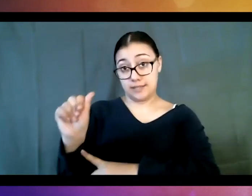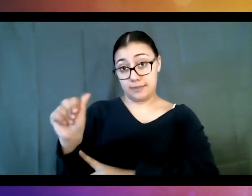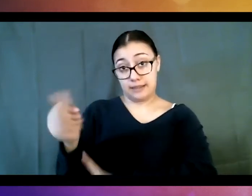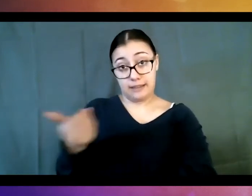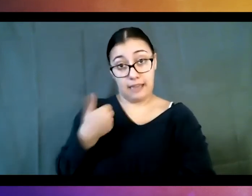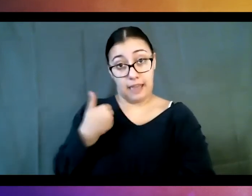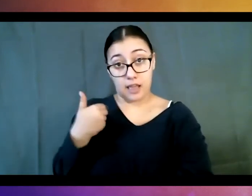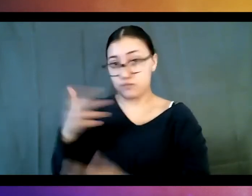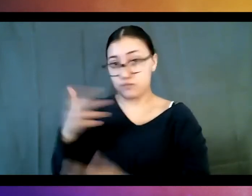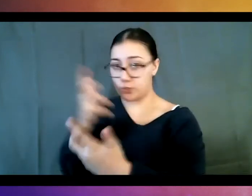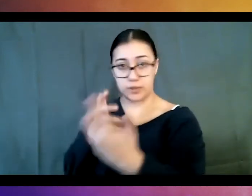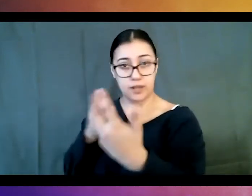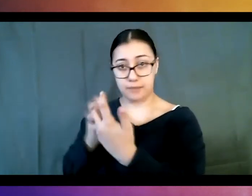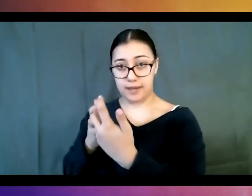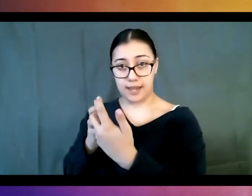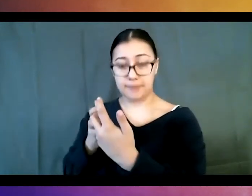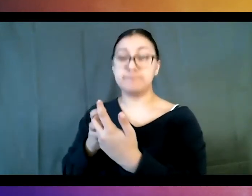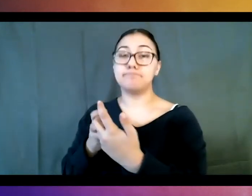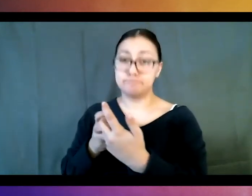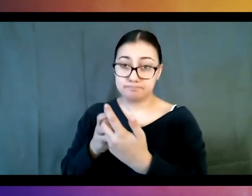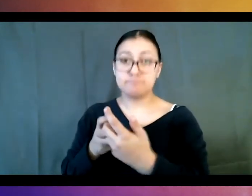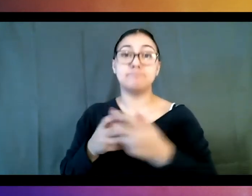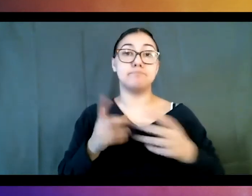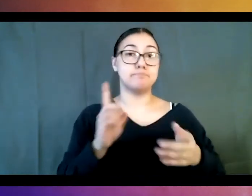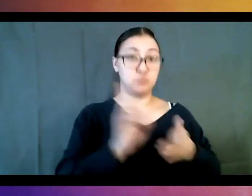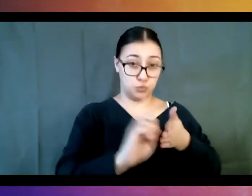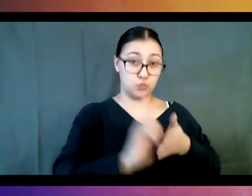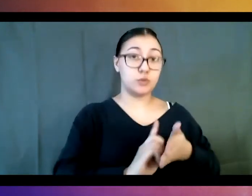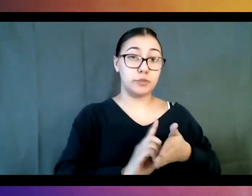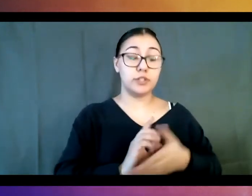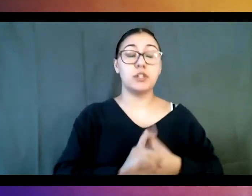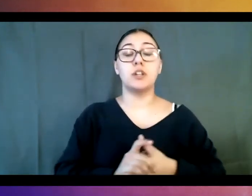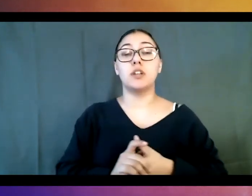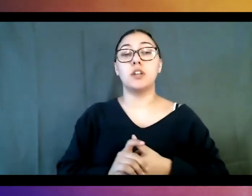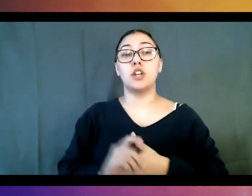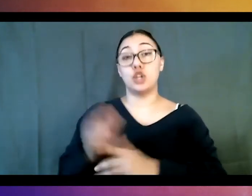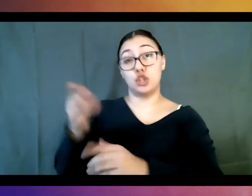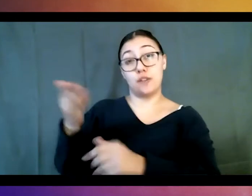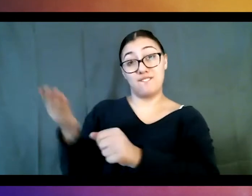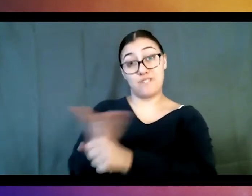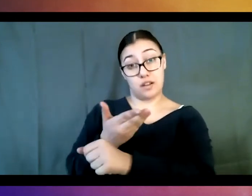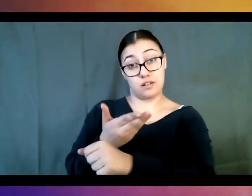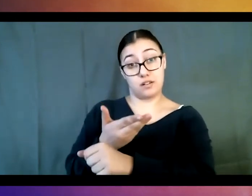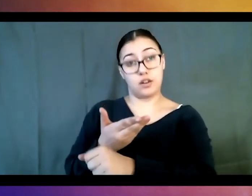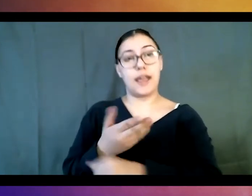termination, and two types of sexual harassment.